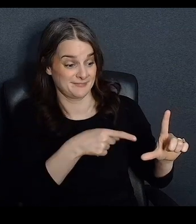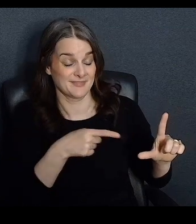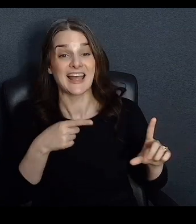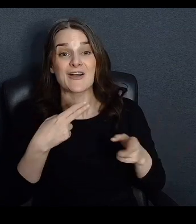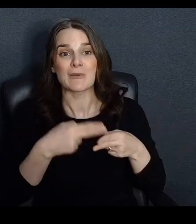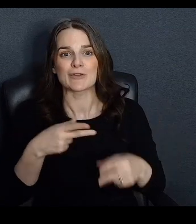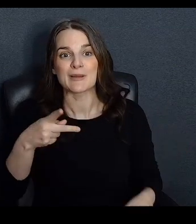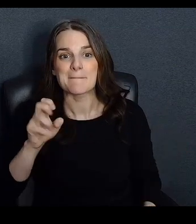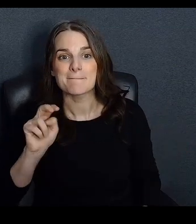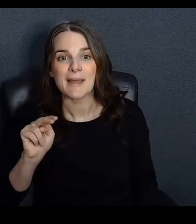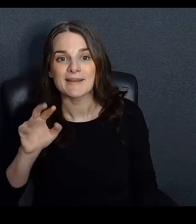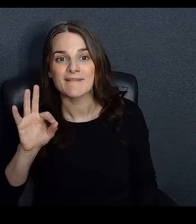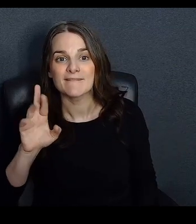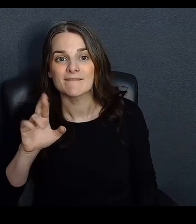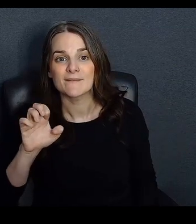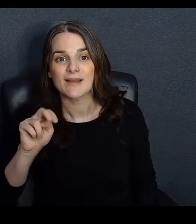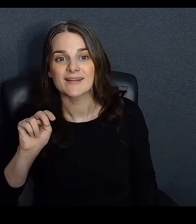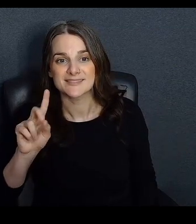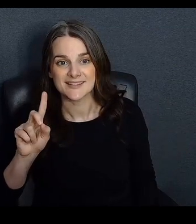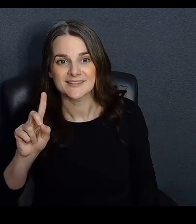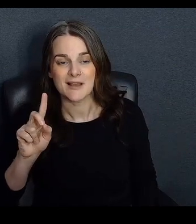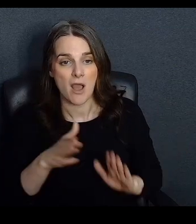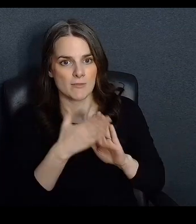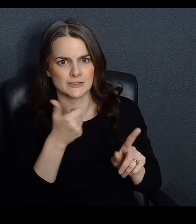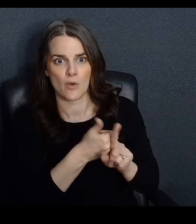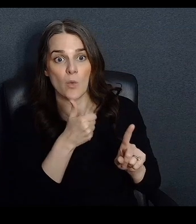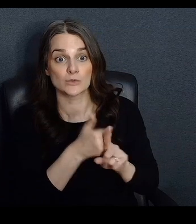This is the PenFriend and it operates completely on its own.